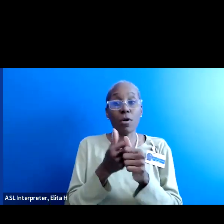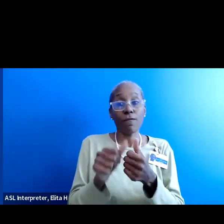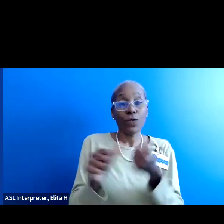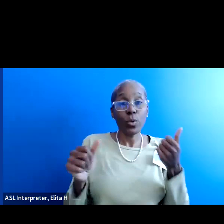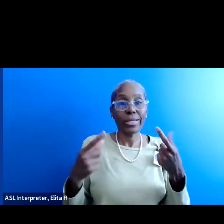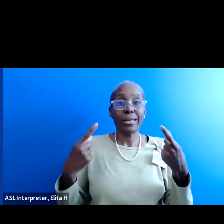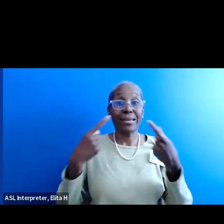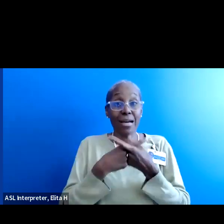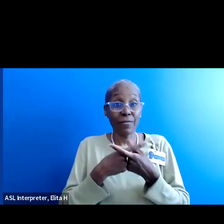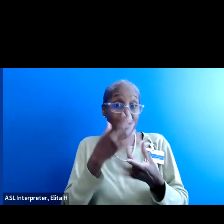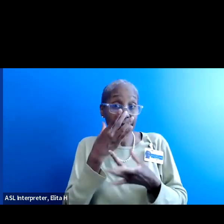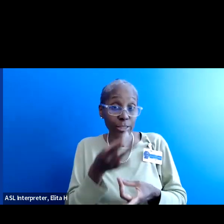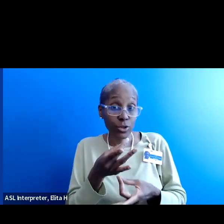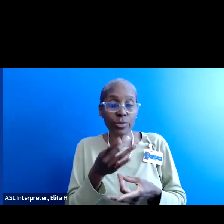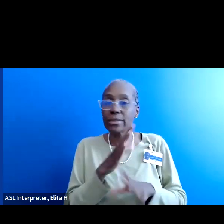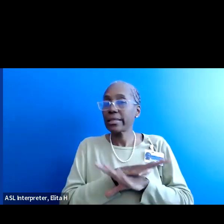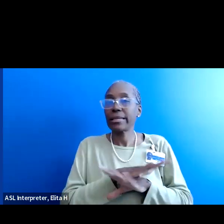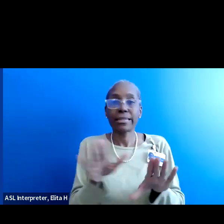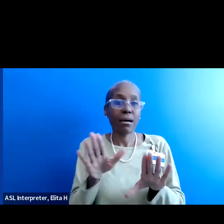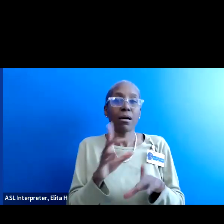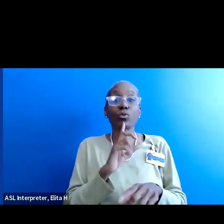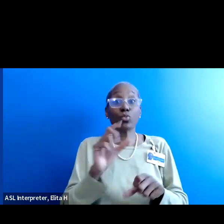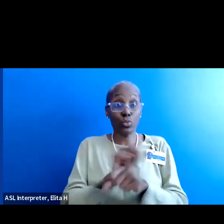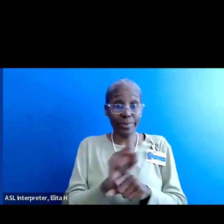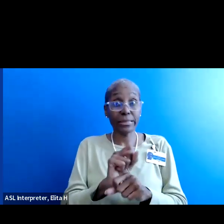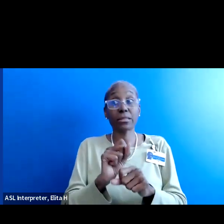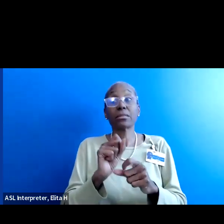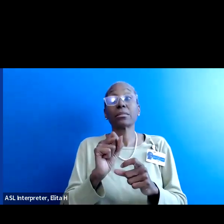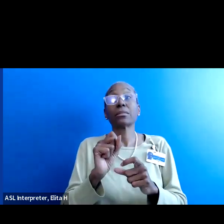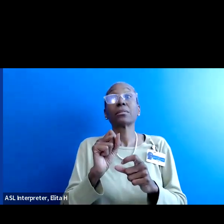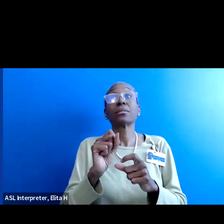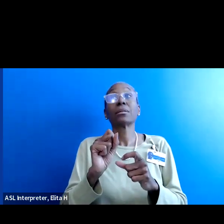of interest, and not just actual conflicts, but even perceived conflicts.